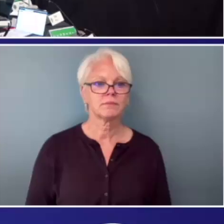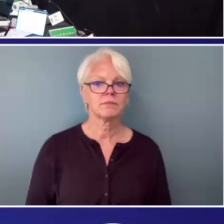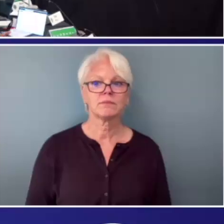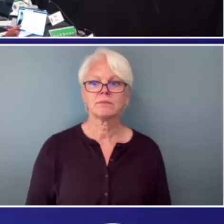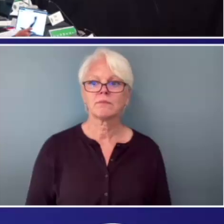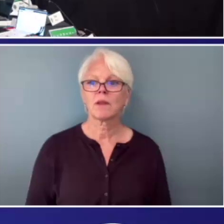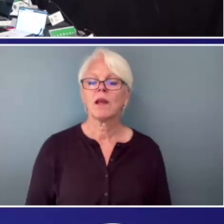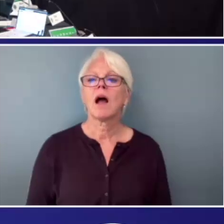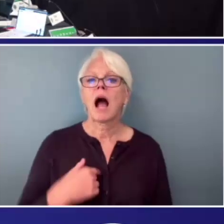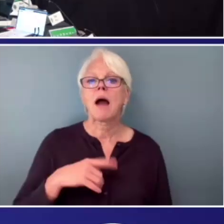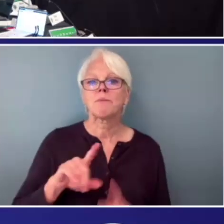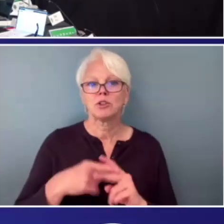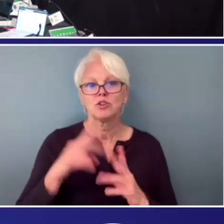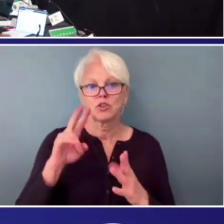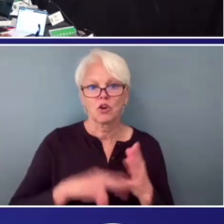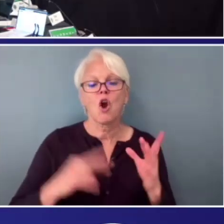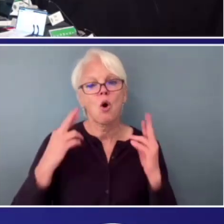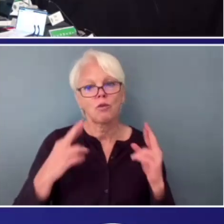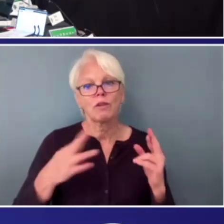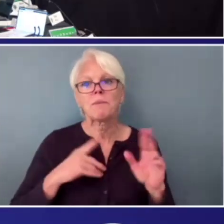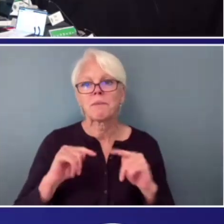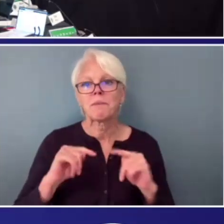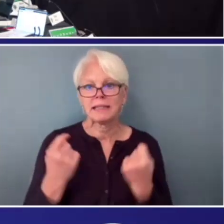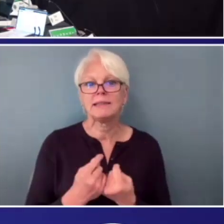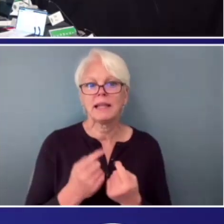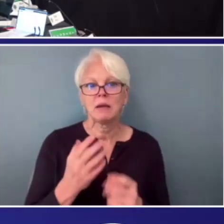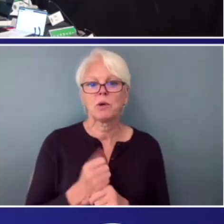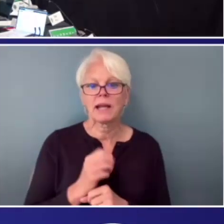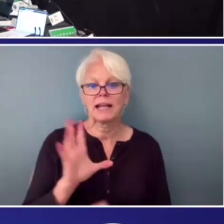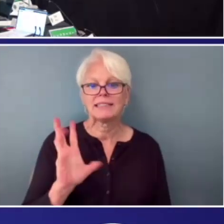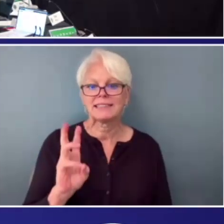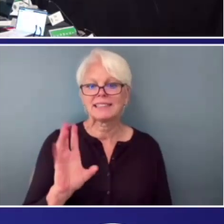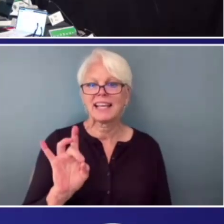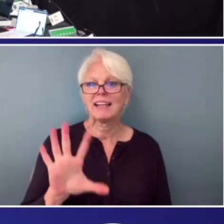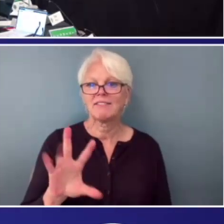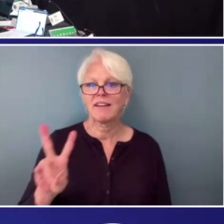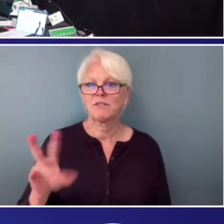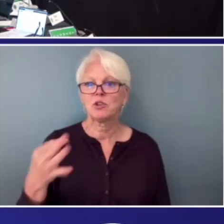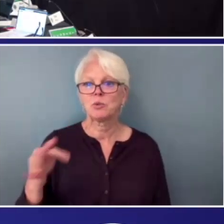going to start reading, and hopefully my team will get the 685.219 change up on the